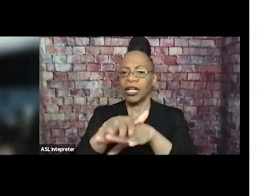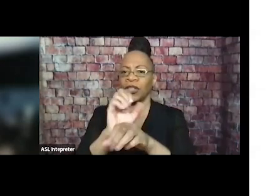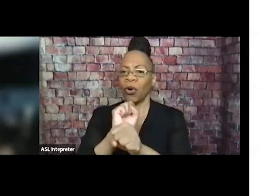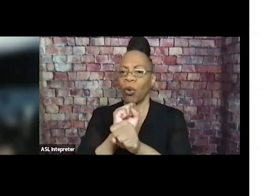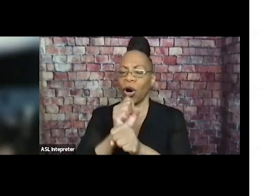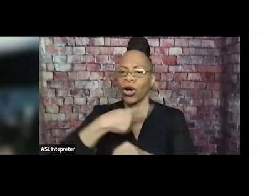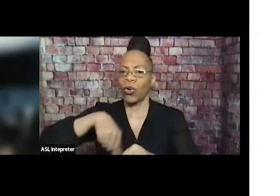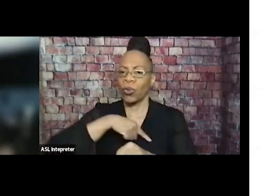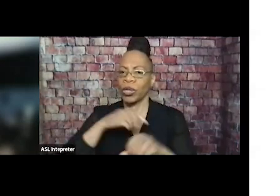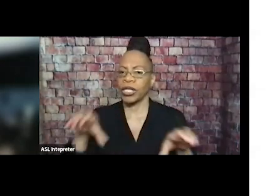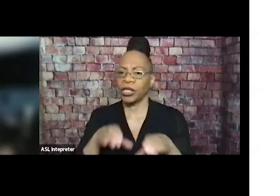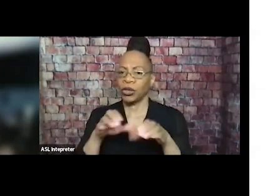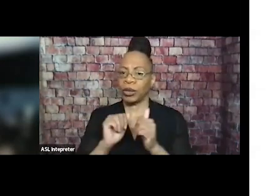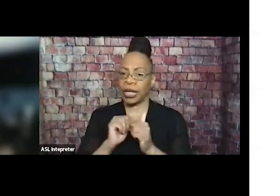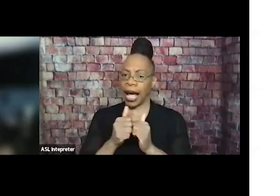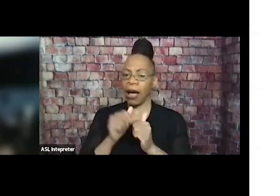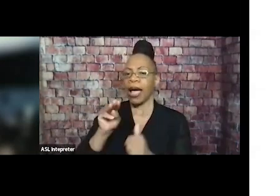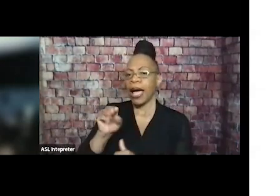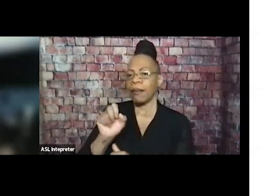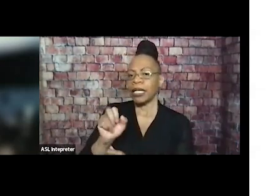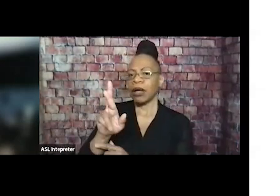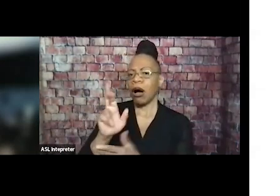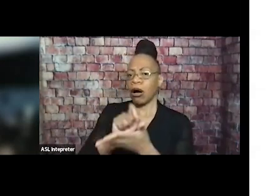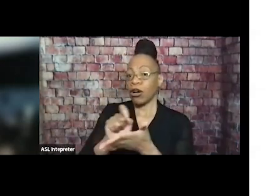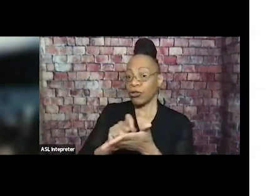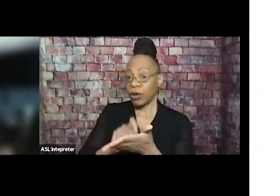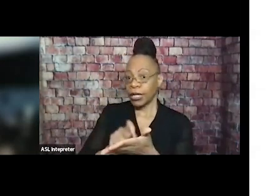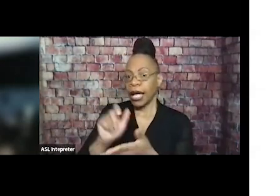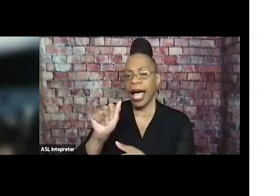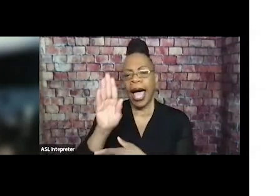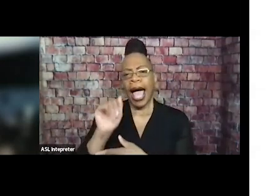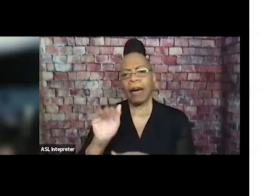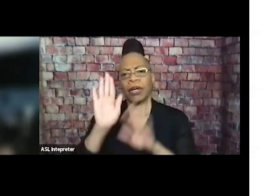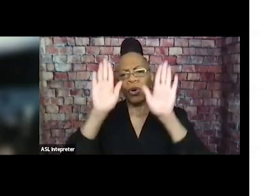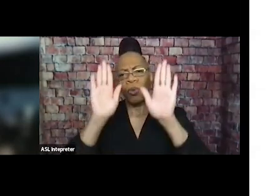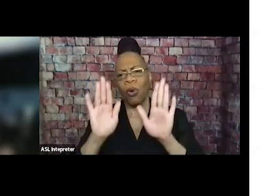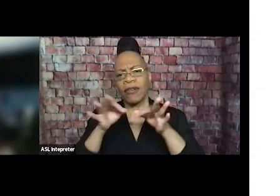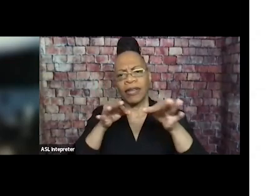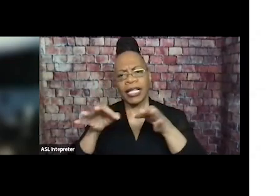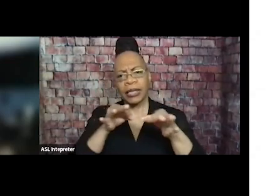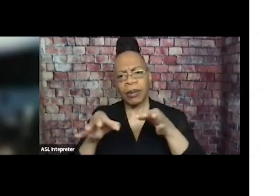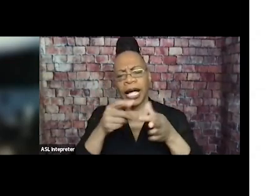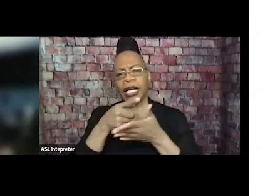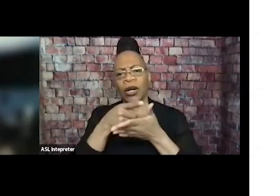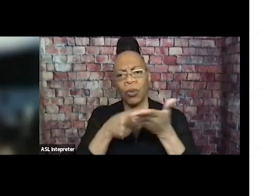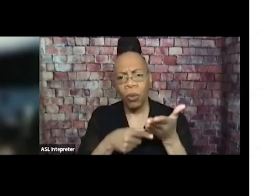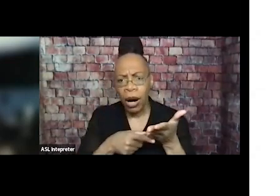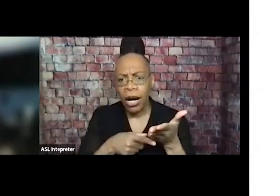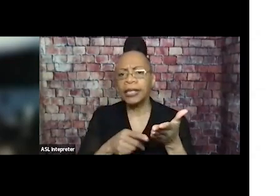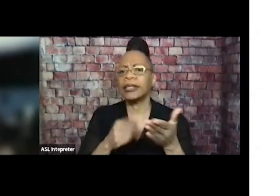was how MSRs are written. So Abby just did an excellent job of explaining what MSR was, why it's important to write,